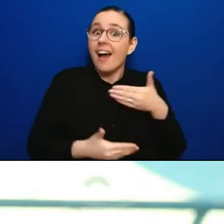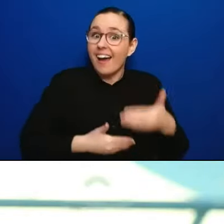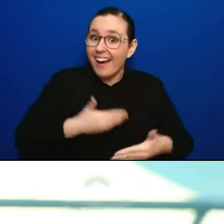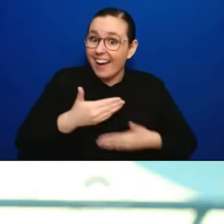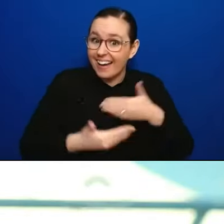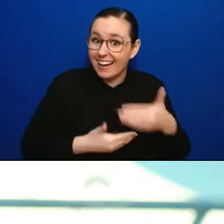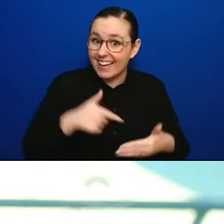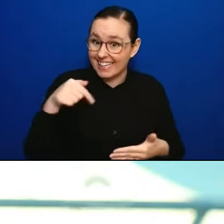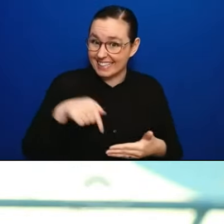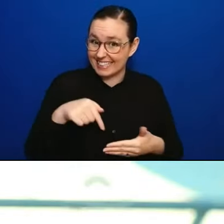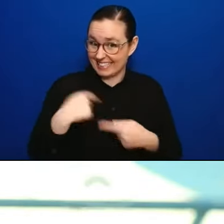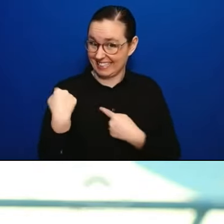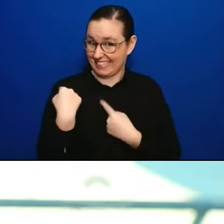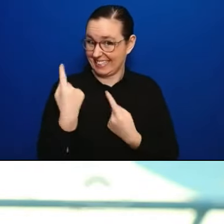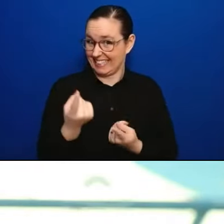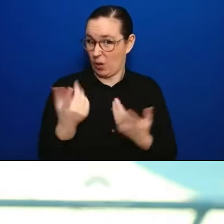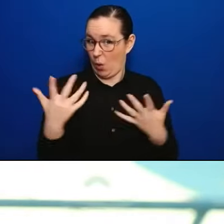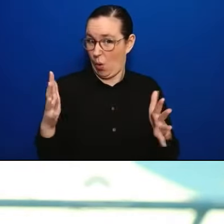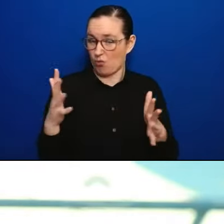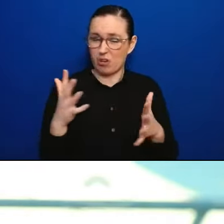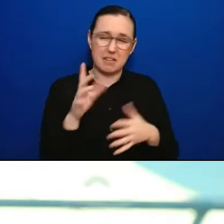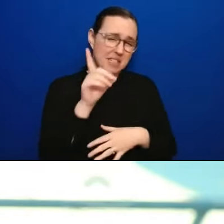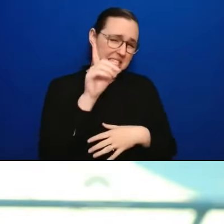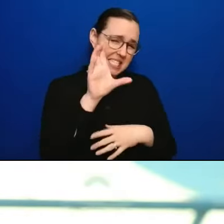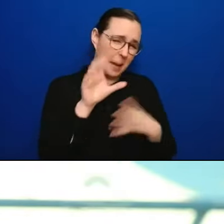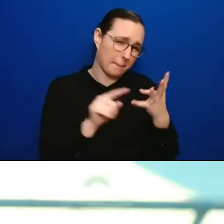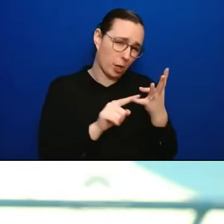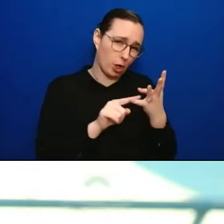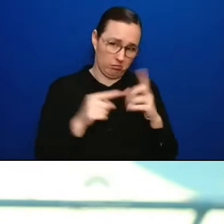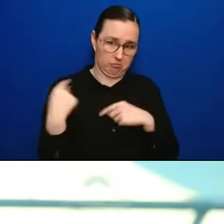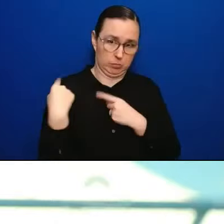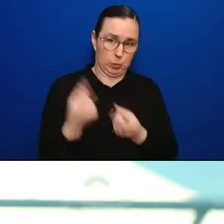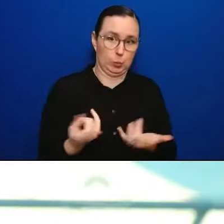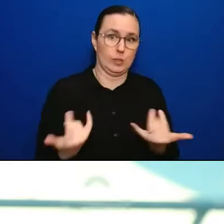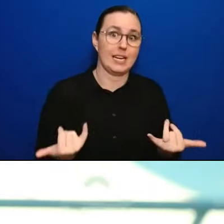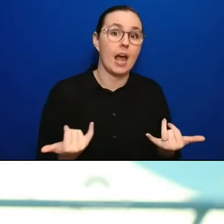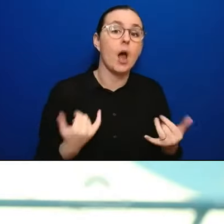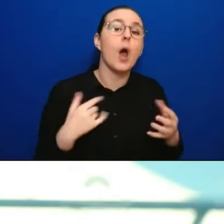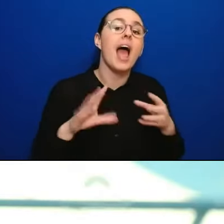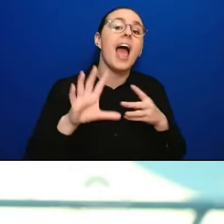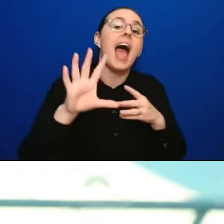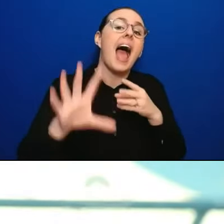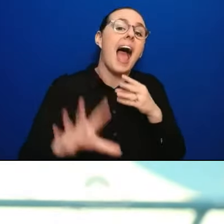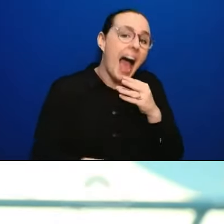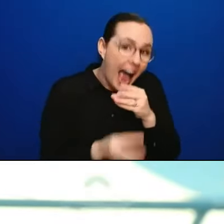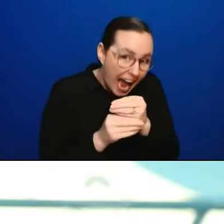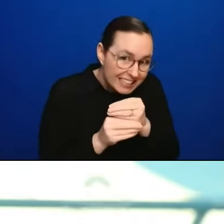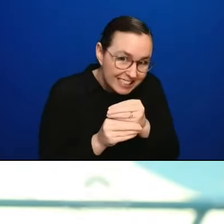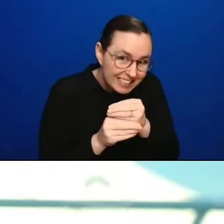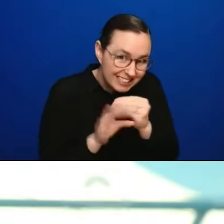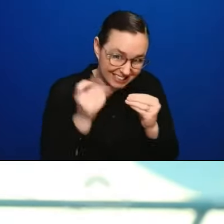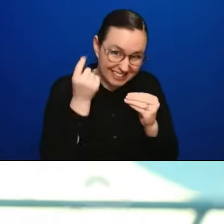identified already. What we are moving towards and what we have moved towards as